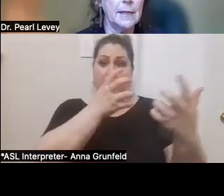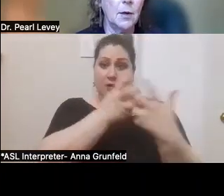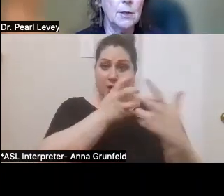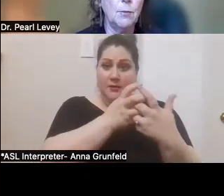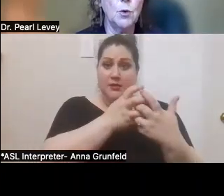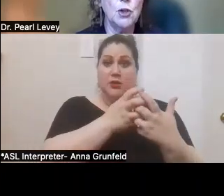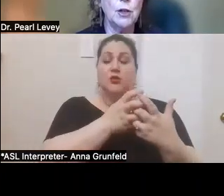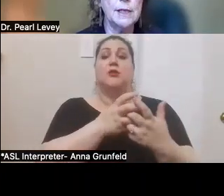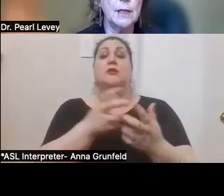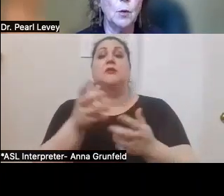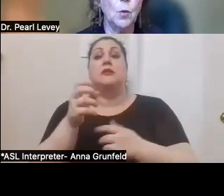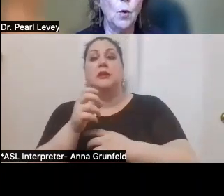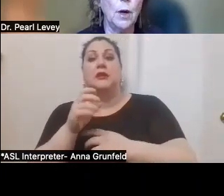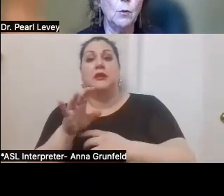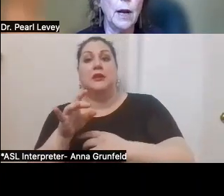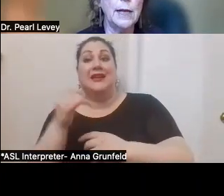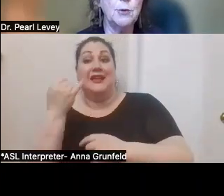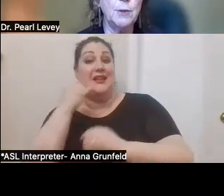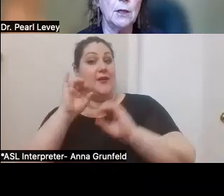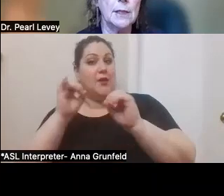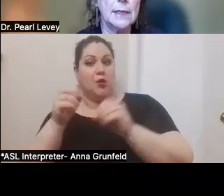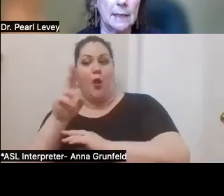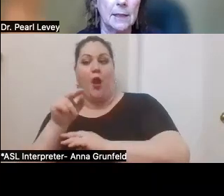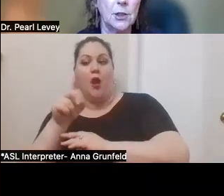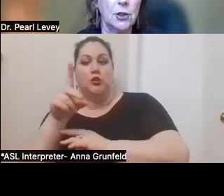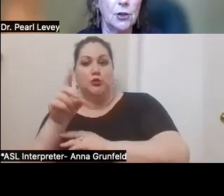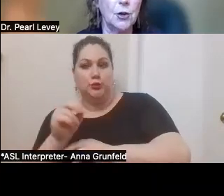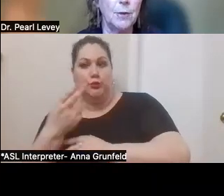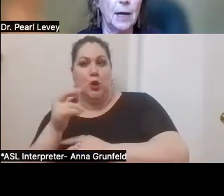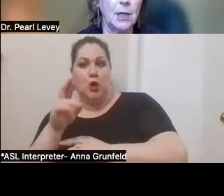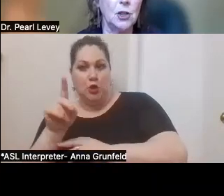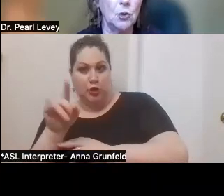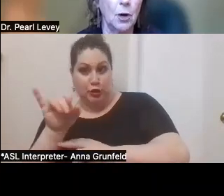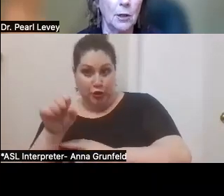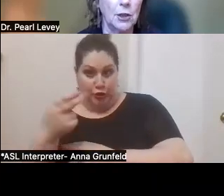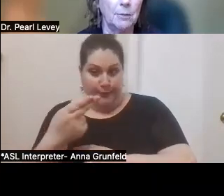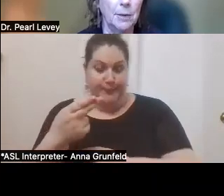So it's important to consider what has to be considered to determine undue hardship.